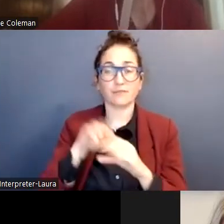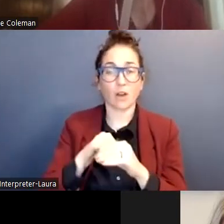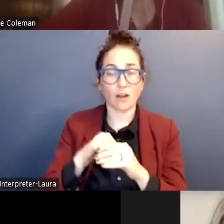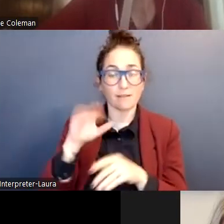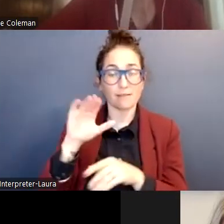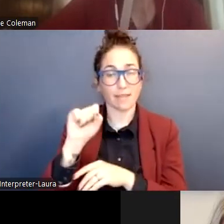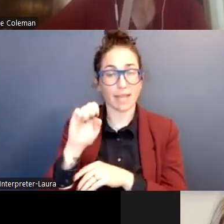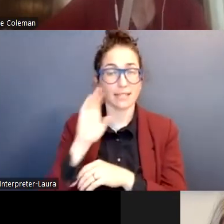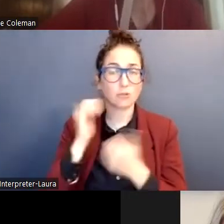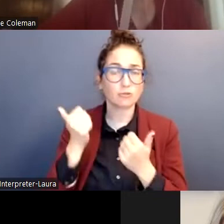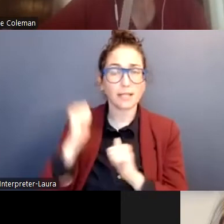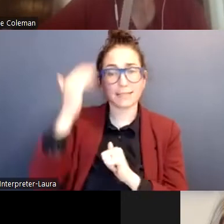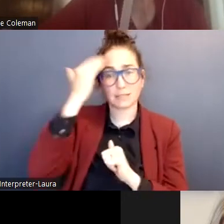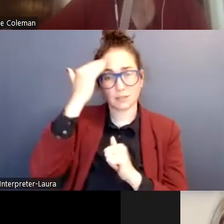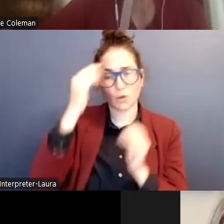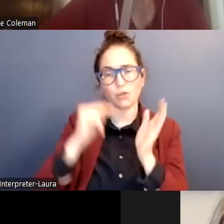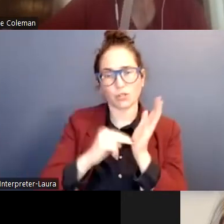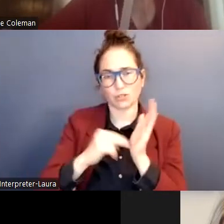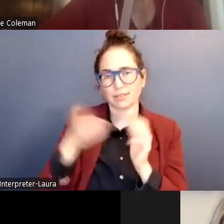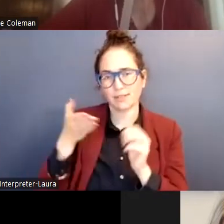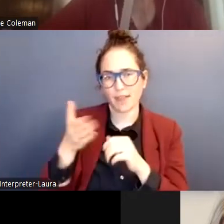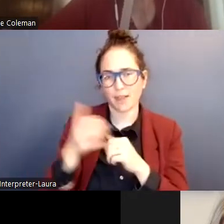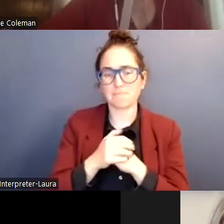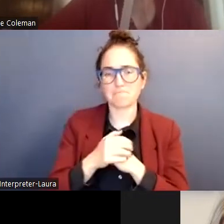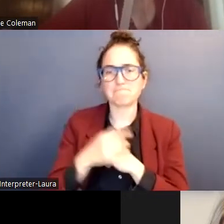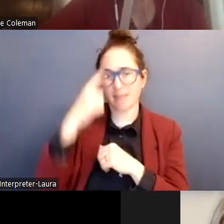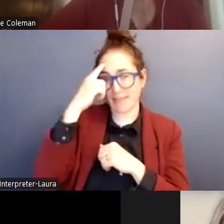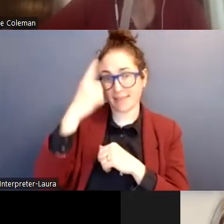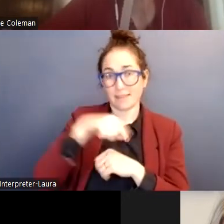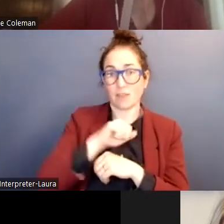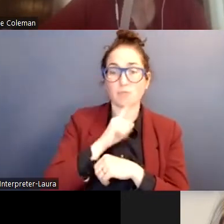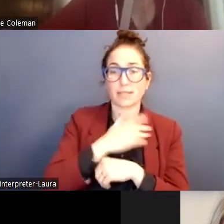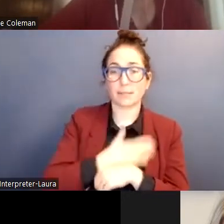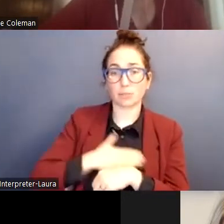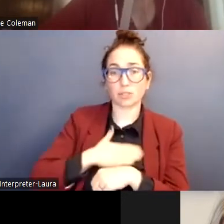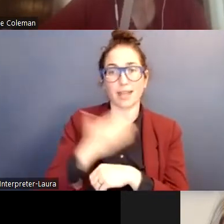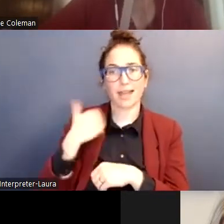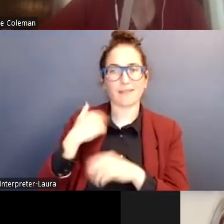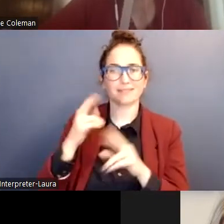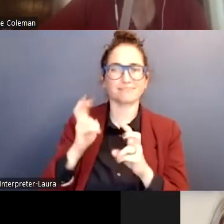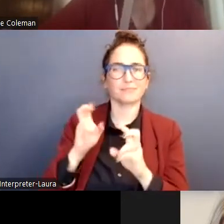get to know the nurses, I find that they really appreciate having a go to person, and they